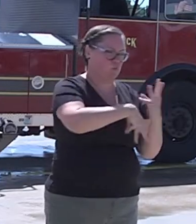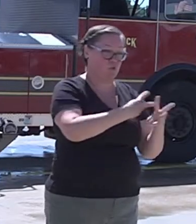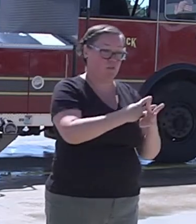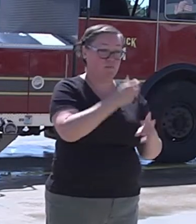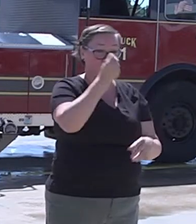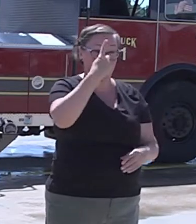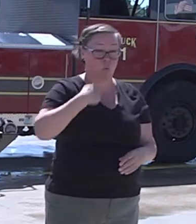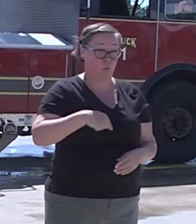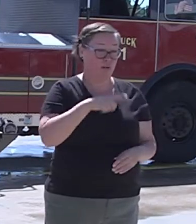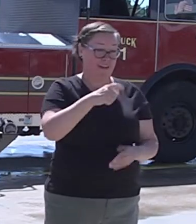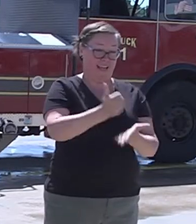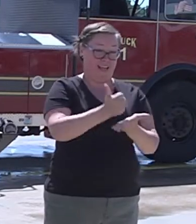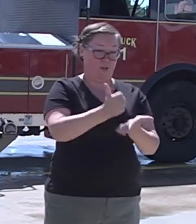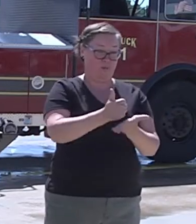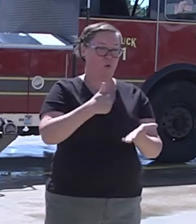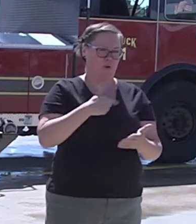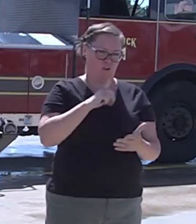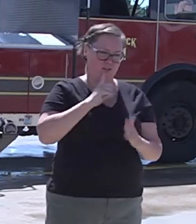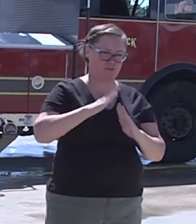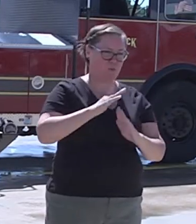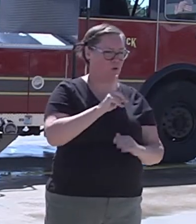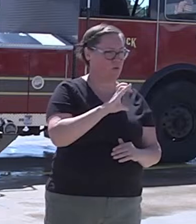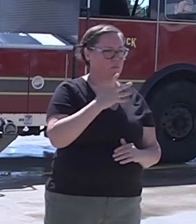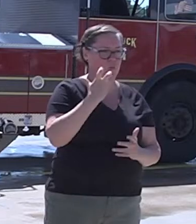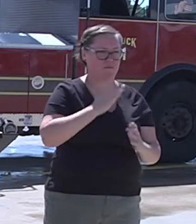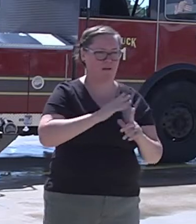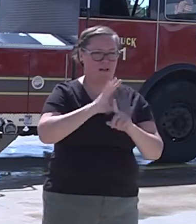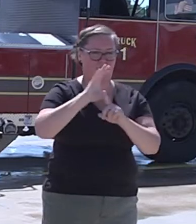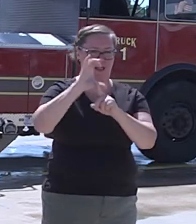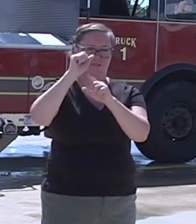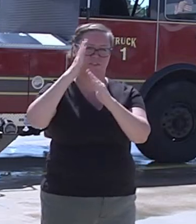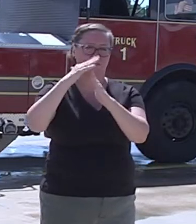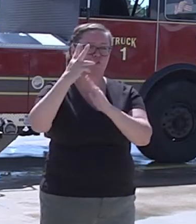top 100 but we want to be in the top two uh to receive one The People's Choice Award so we're